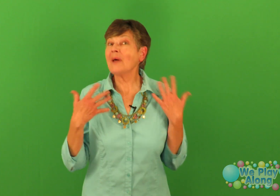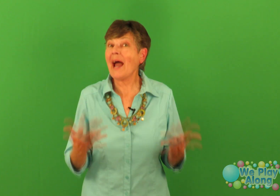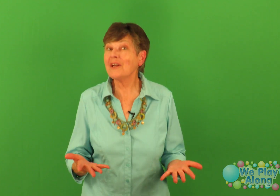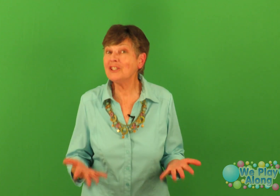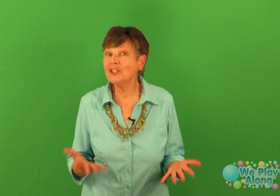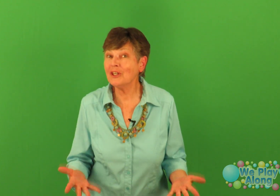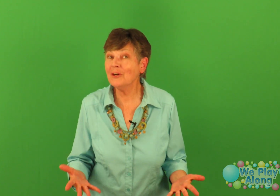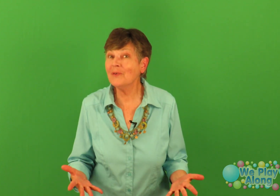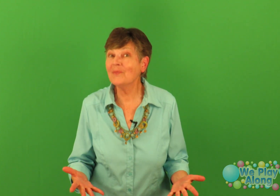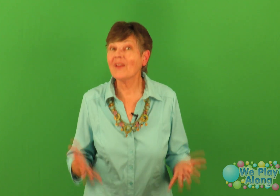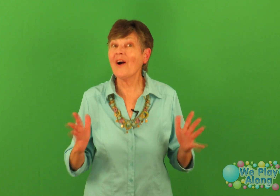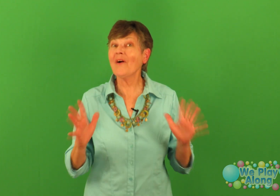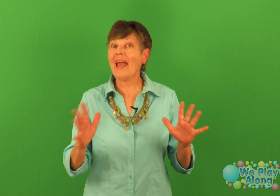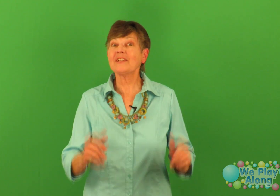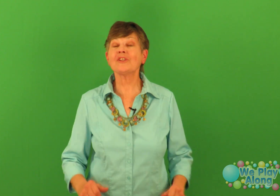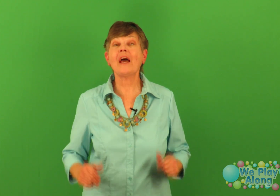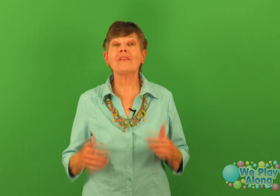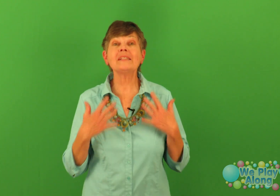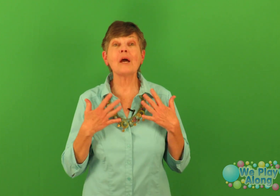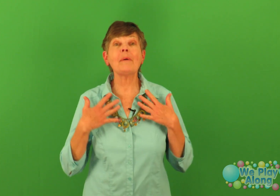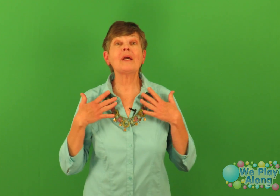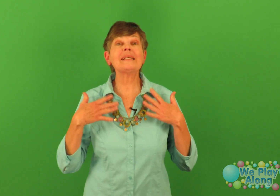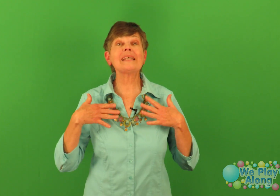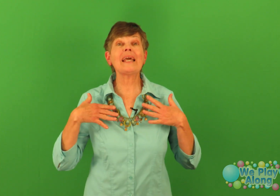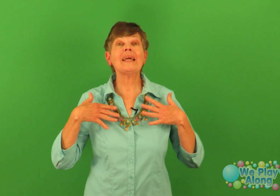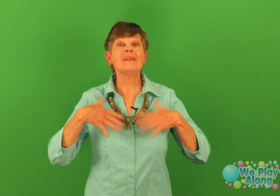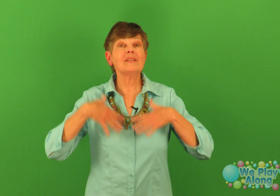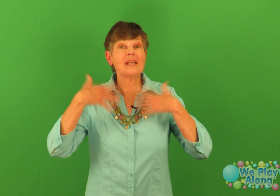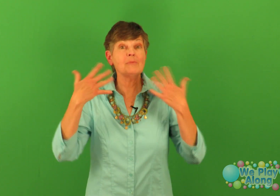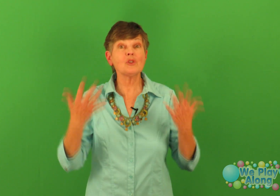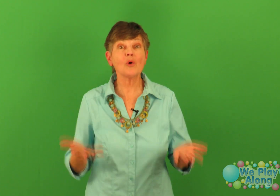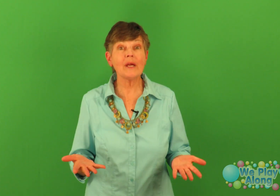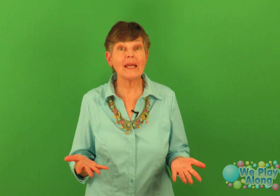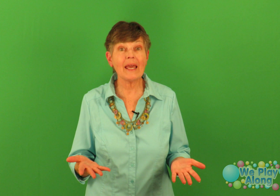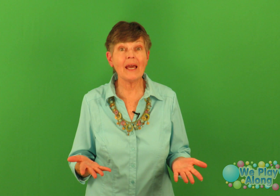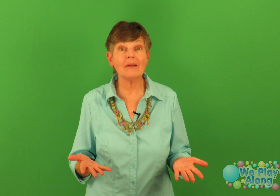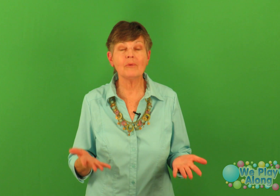how did you do okay so now this time I'm gonna say the same story again